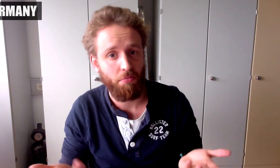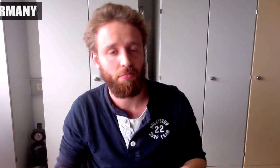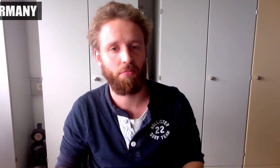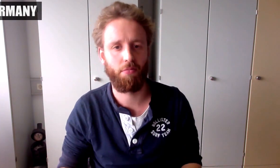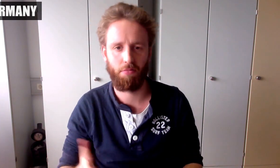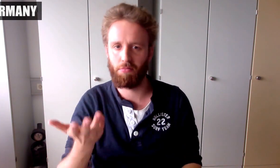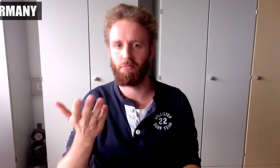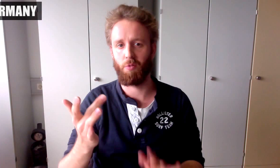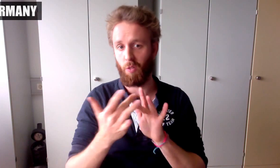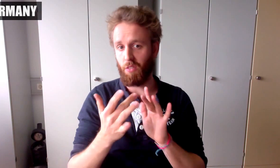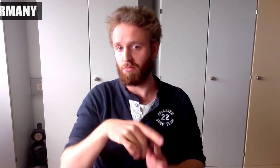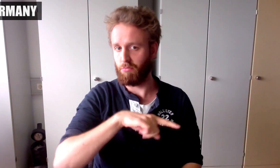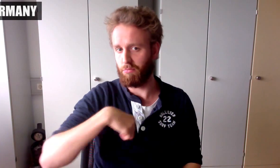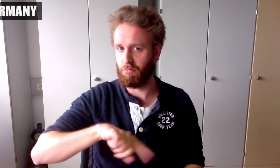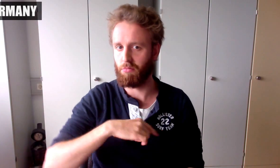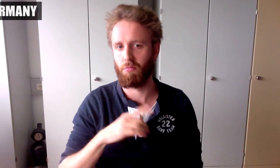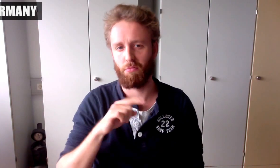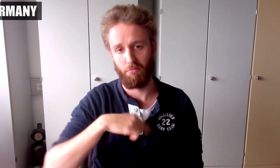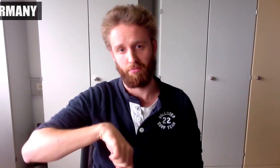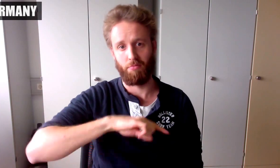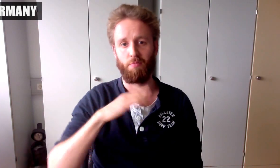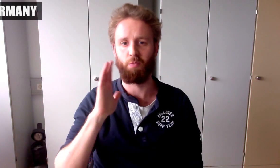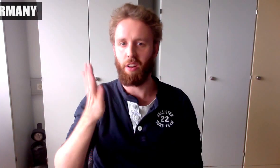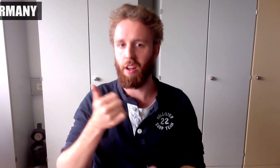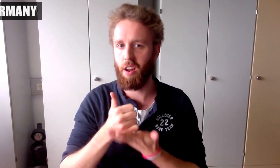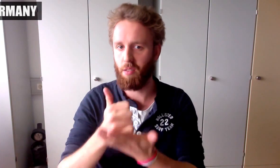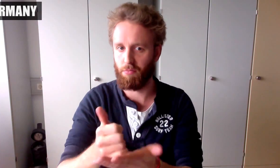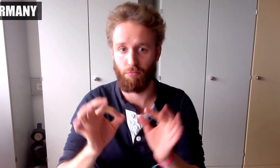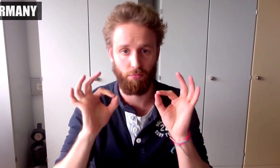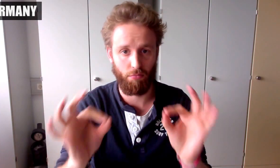Get in touch with locals, we will help you find a place to stay.